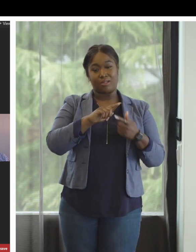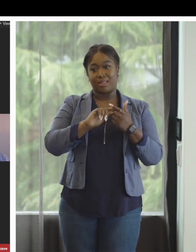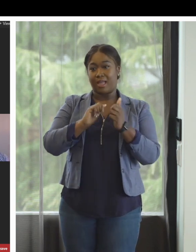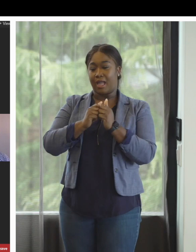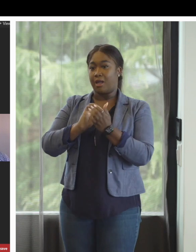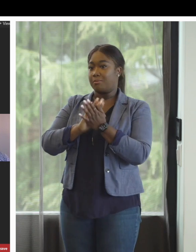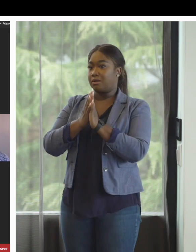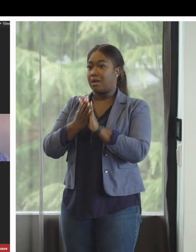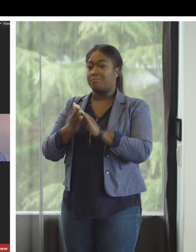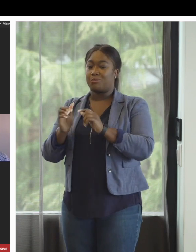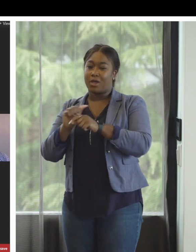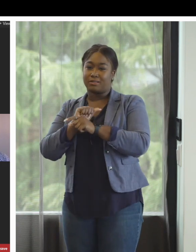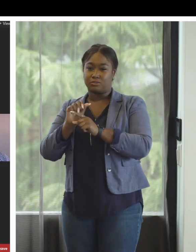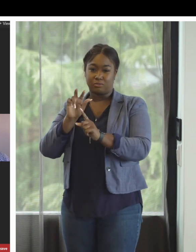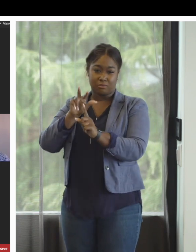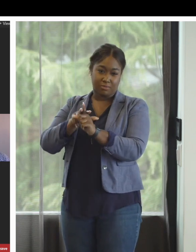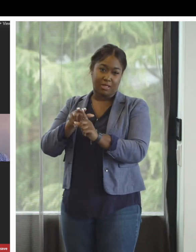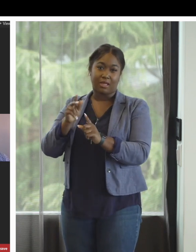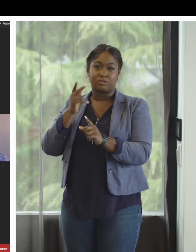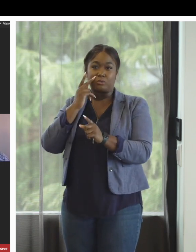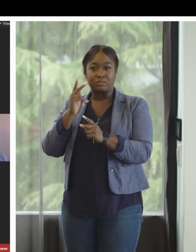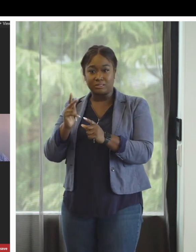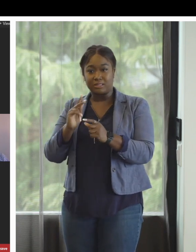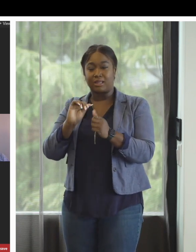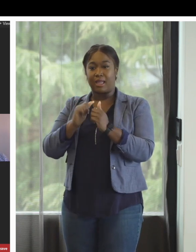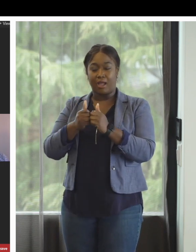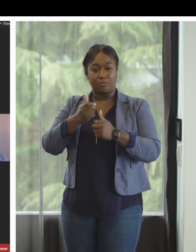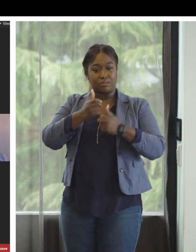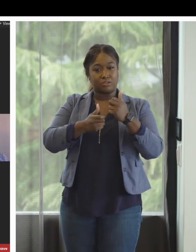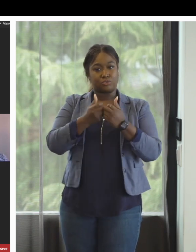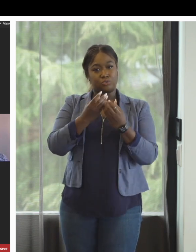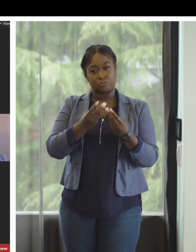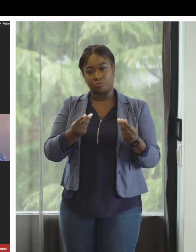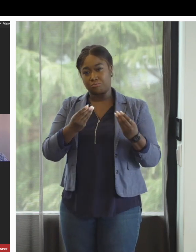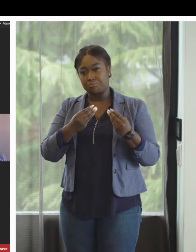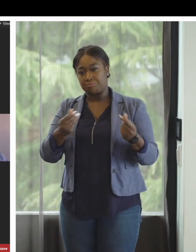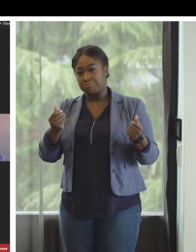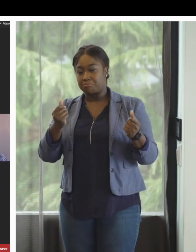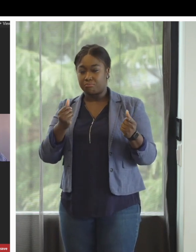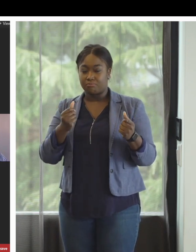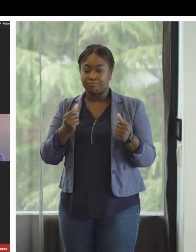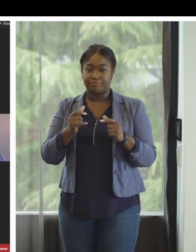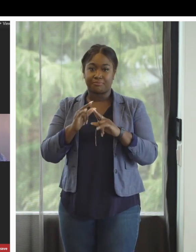there's working through some of those issues. -- from